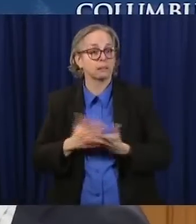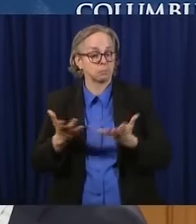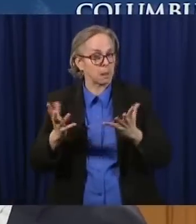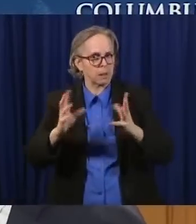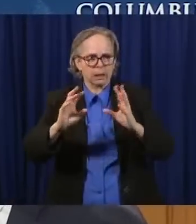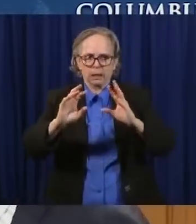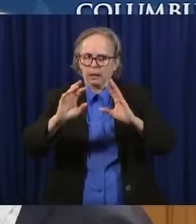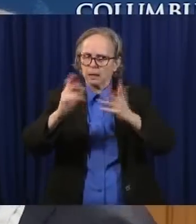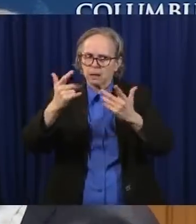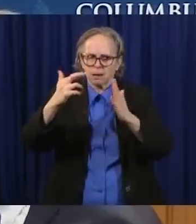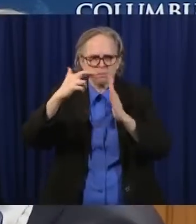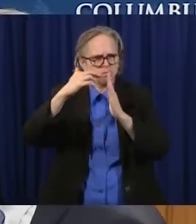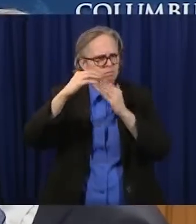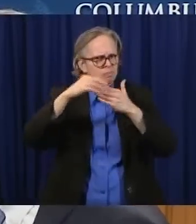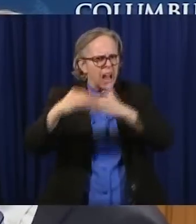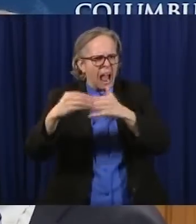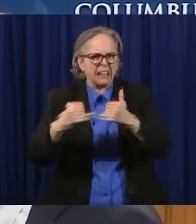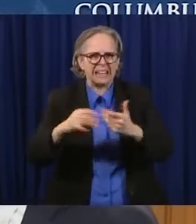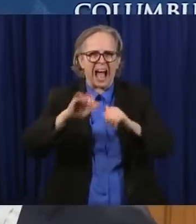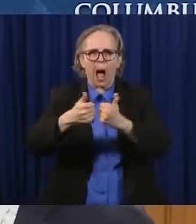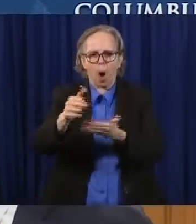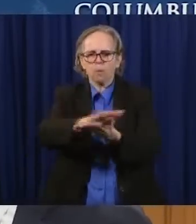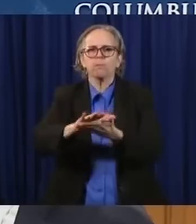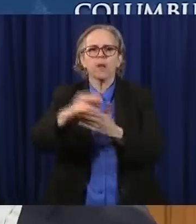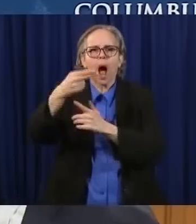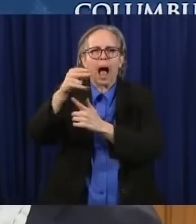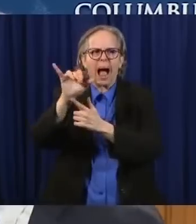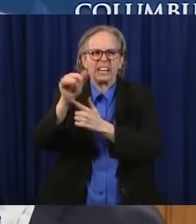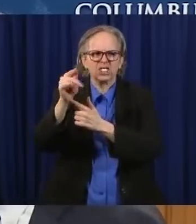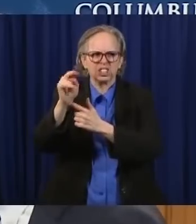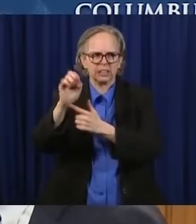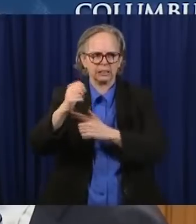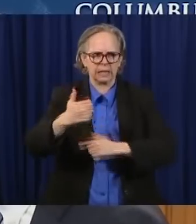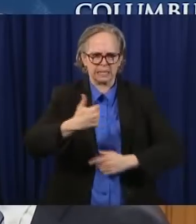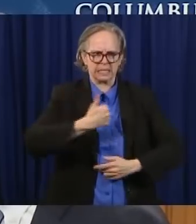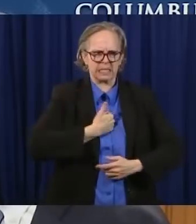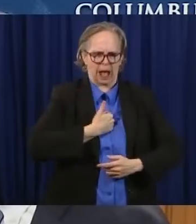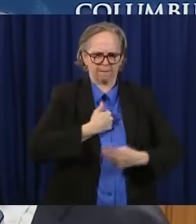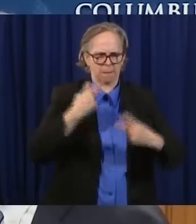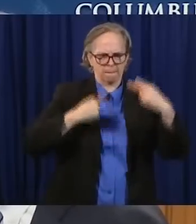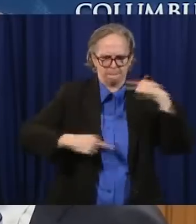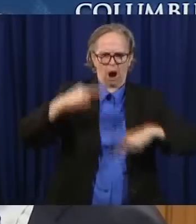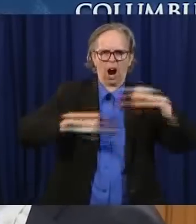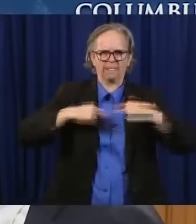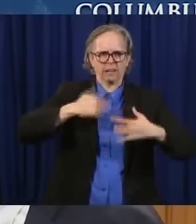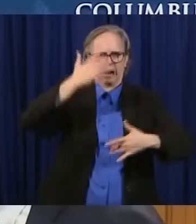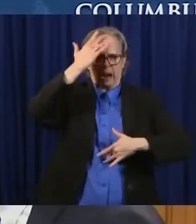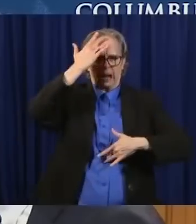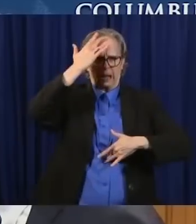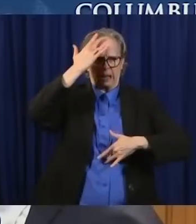SCREEN FOR HEALTH. EVERYONE THAT COMES IN, SCREEN.